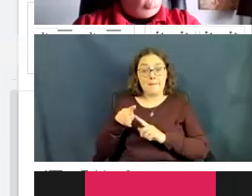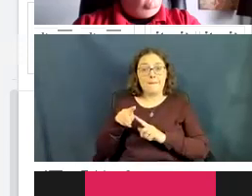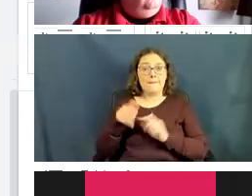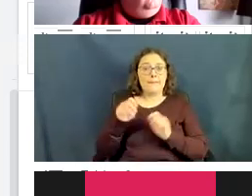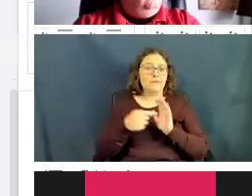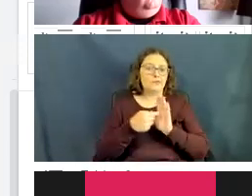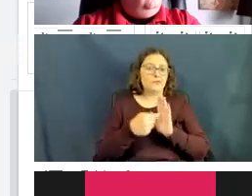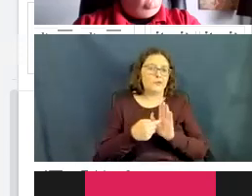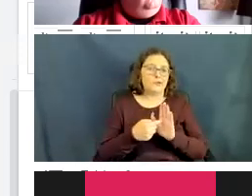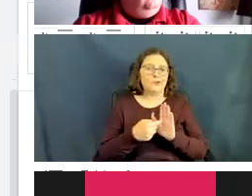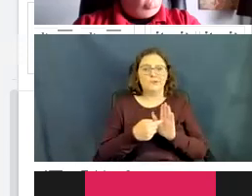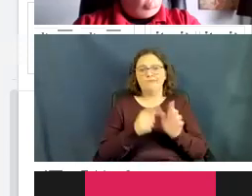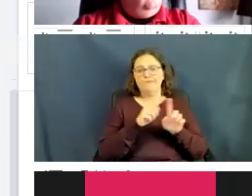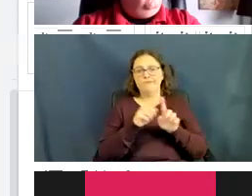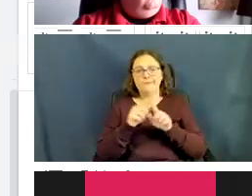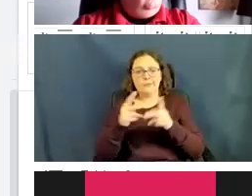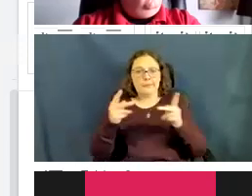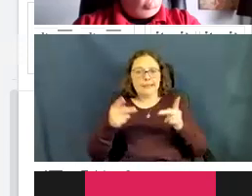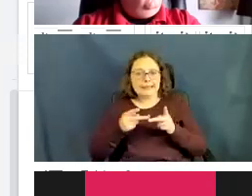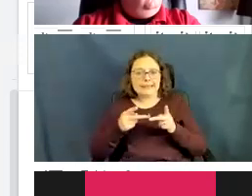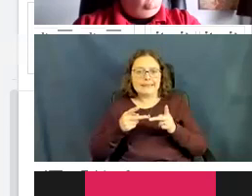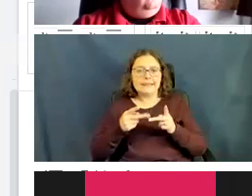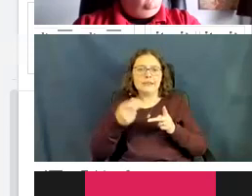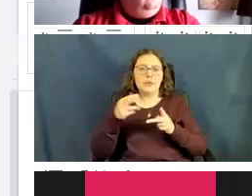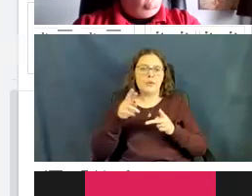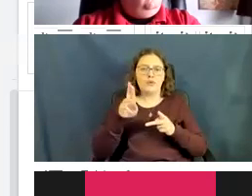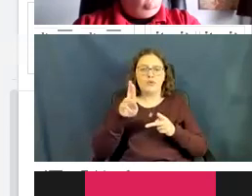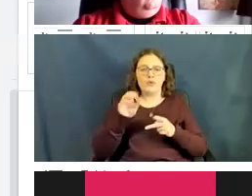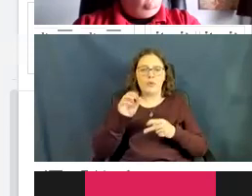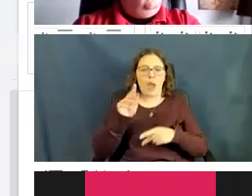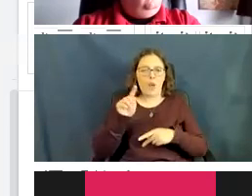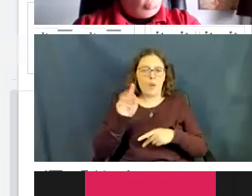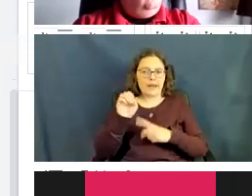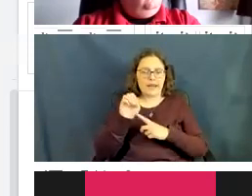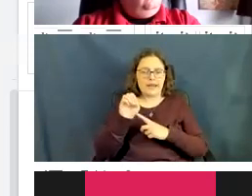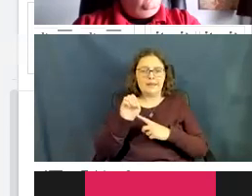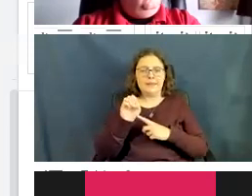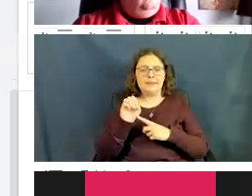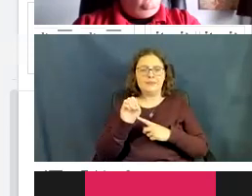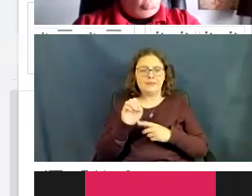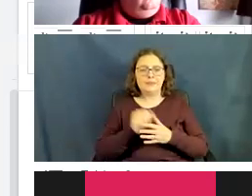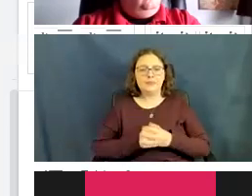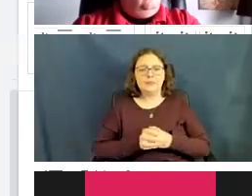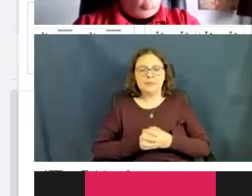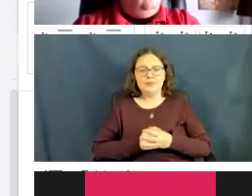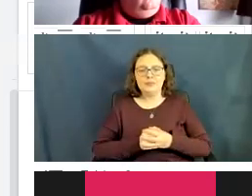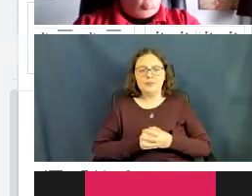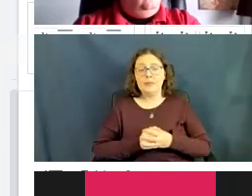slide and it will slide right into that box at the size you need.